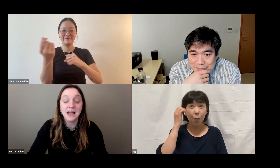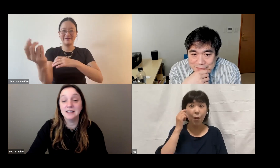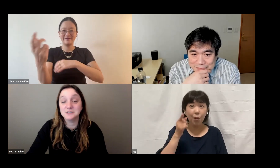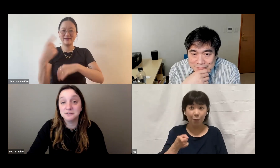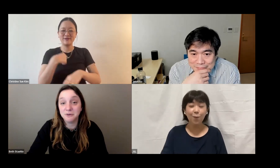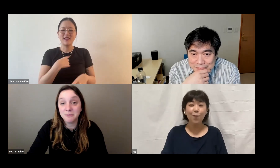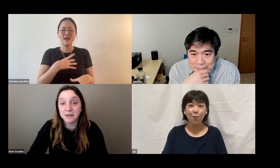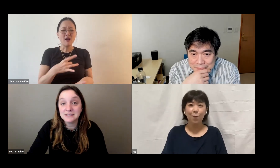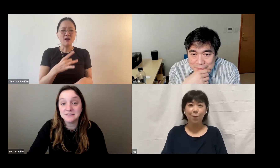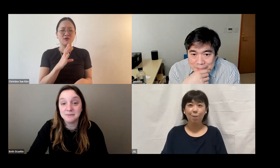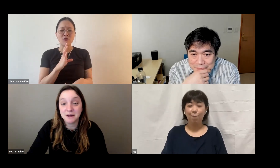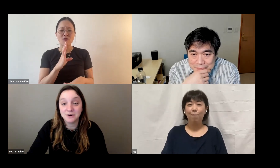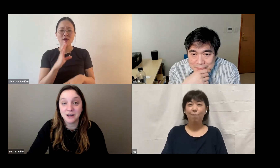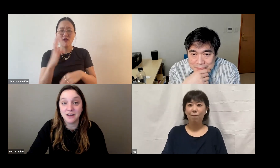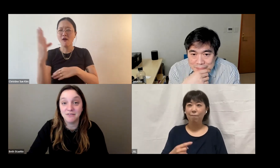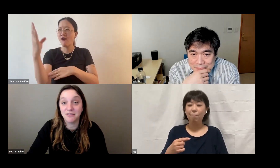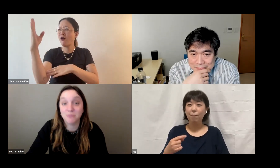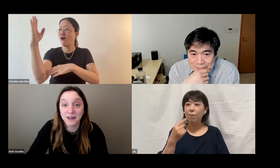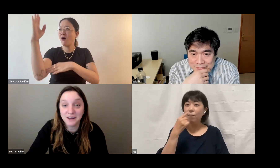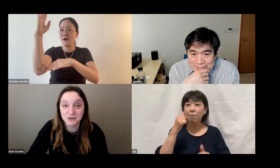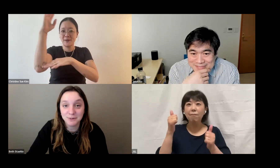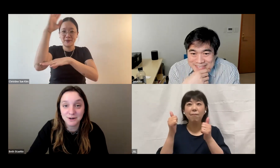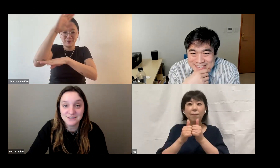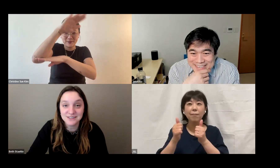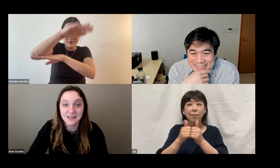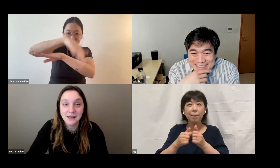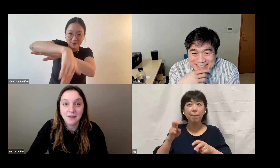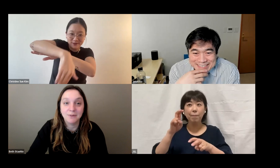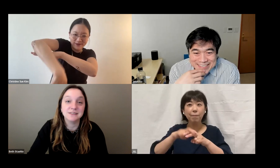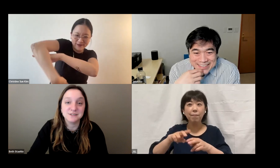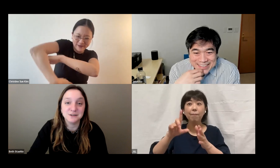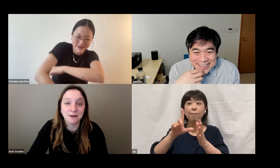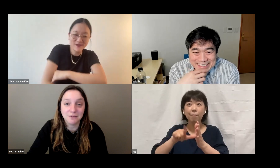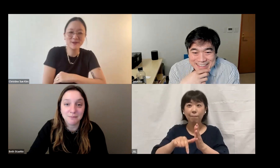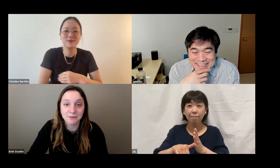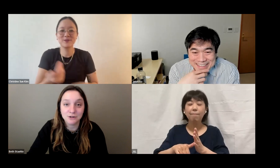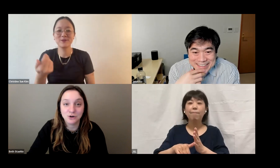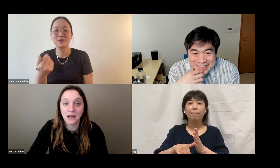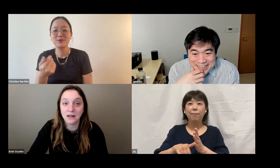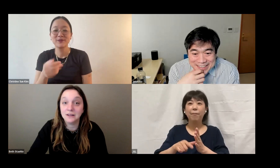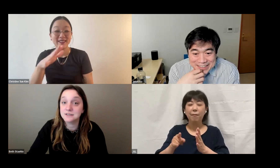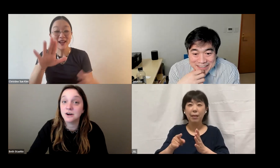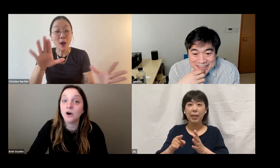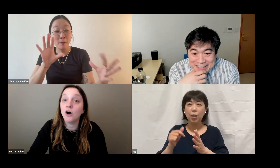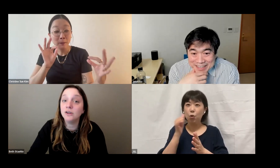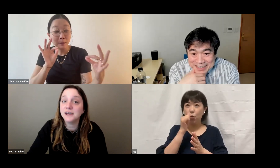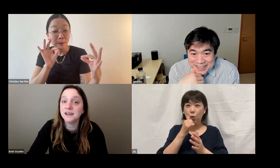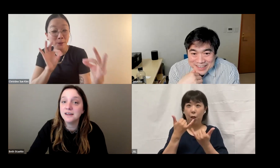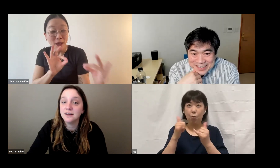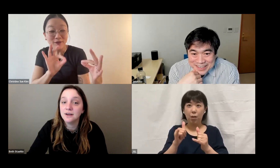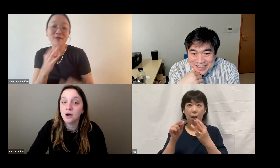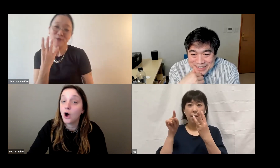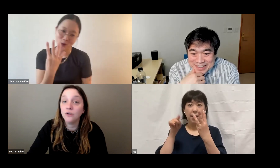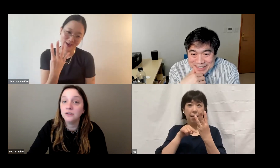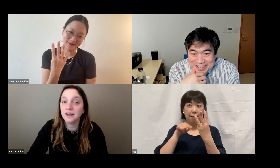And so for me, it's even better to have three interpreters because as you might remember, Joi, I like to talk all day, all night.